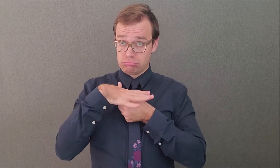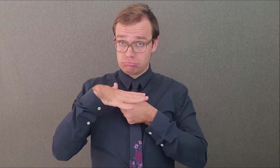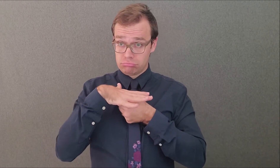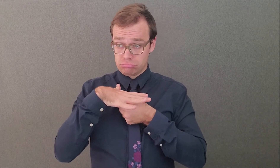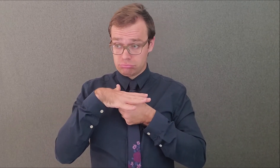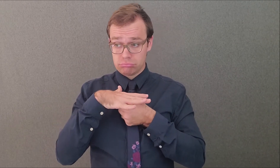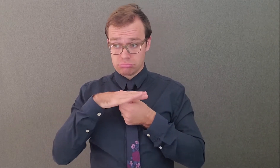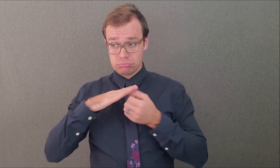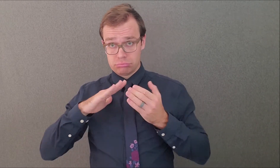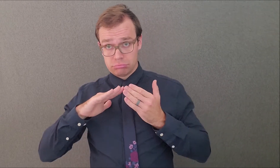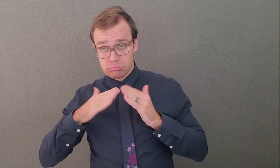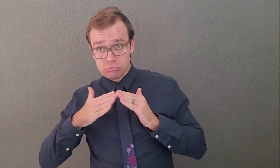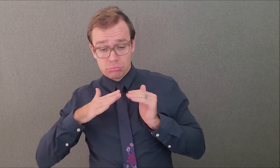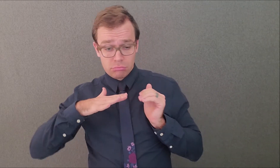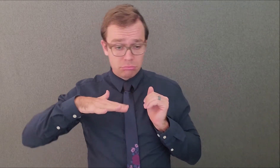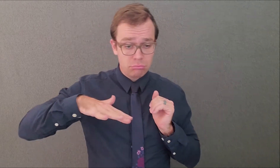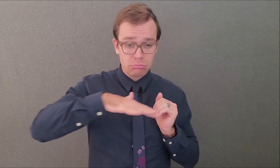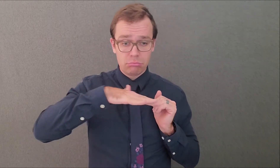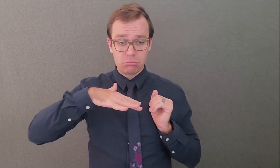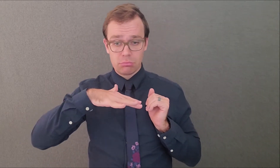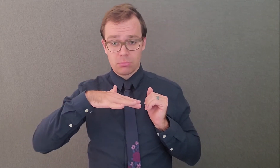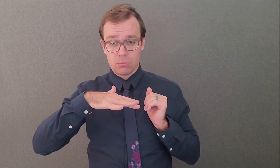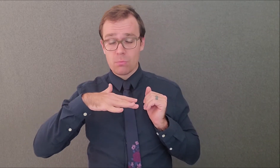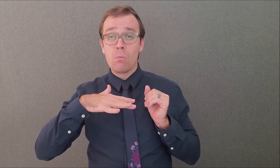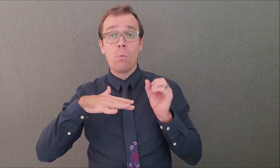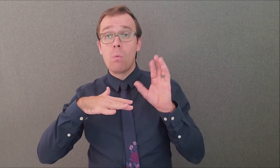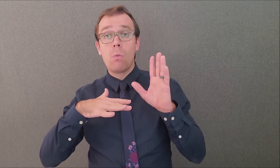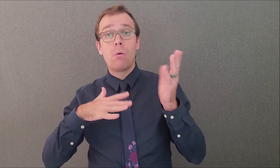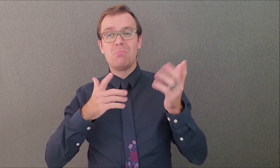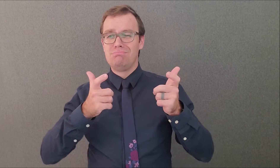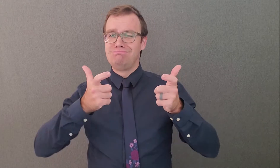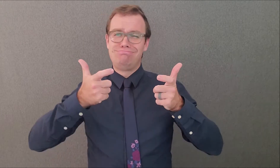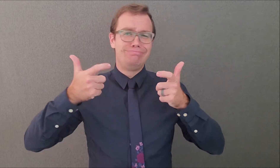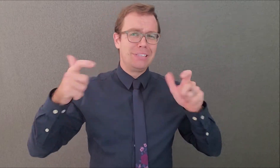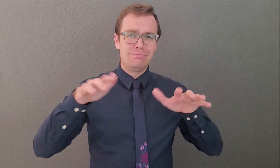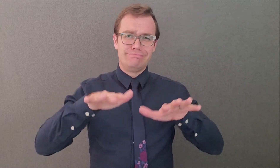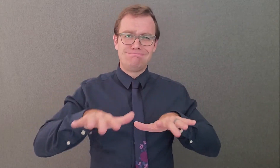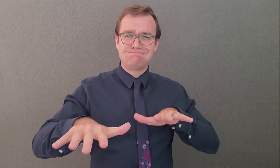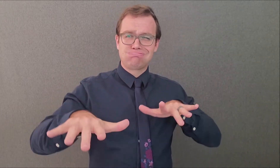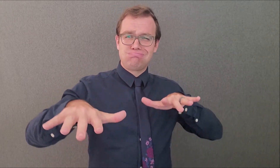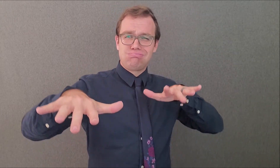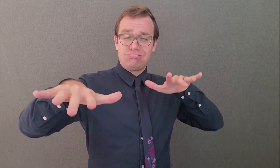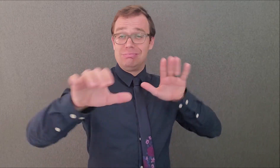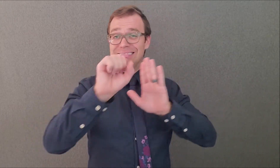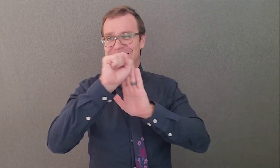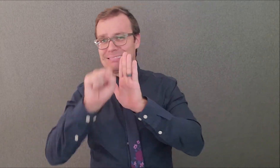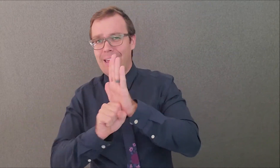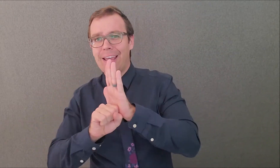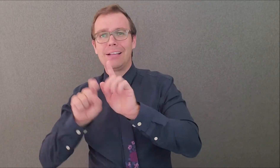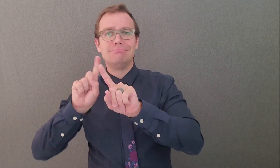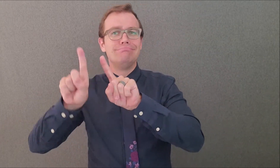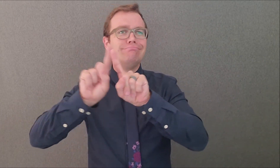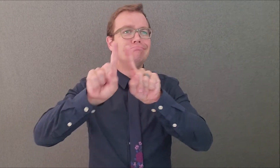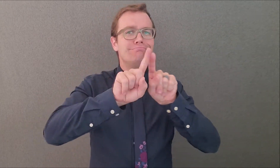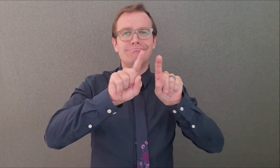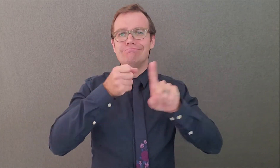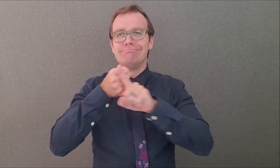impacting a neighborhood or community, or very large, affecting multiple states.